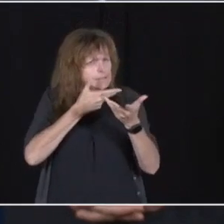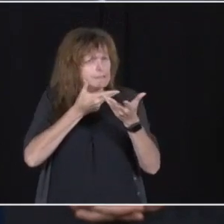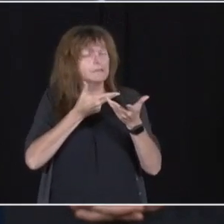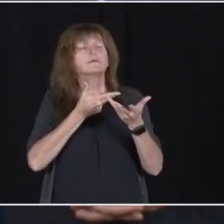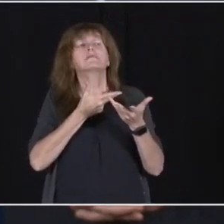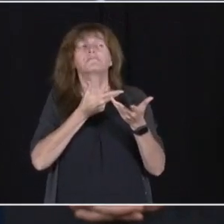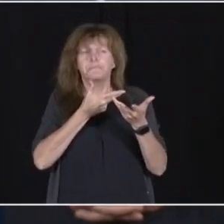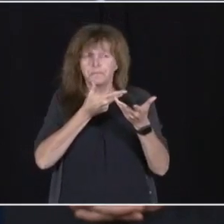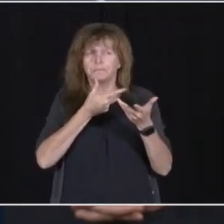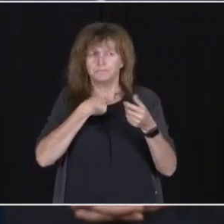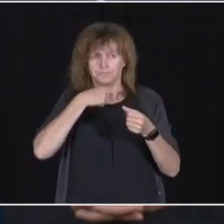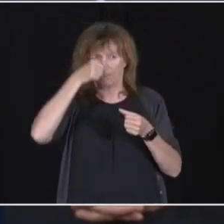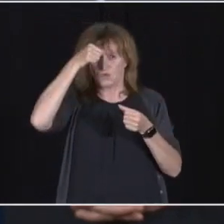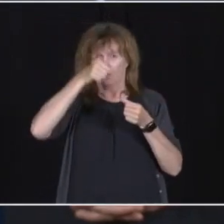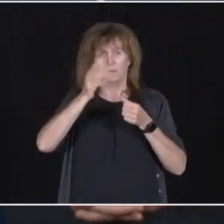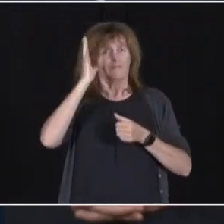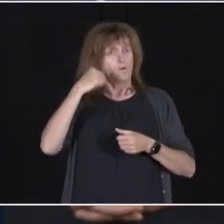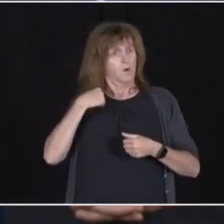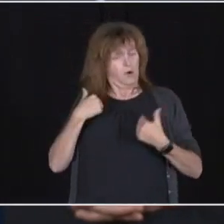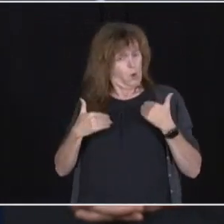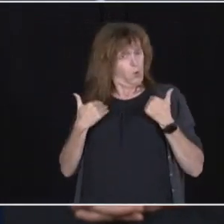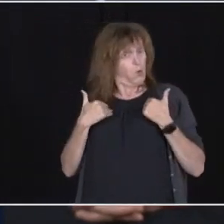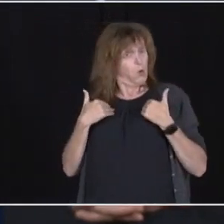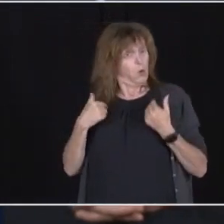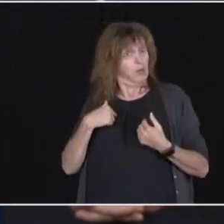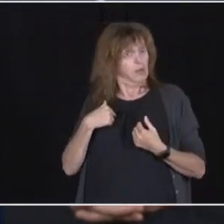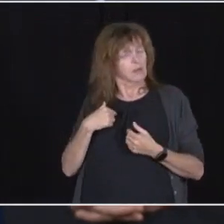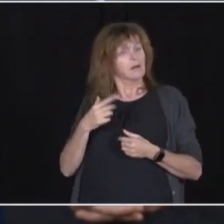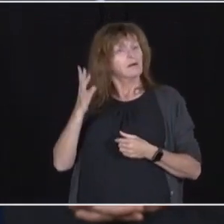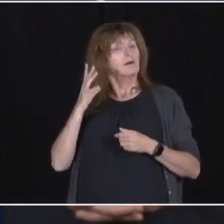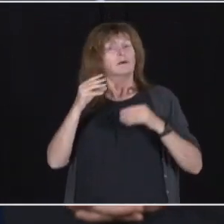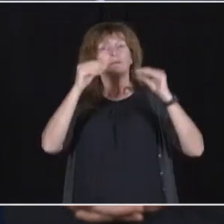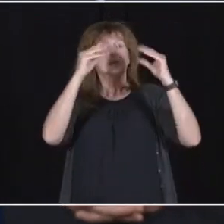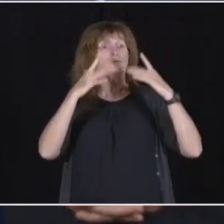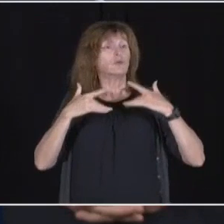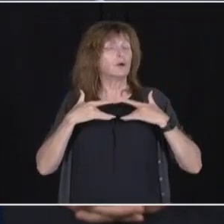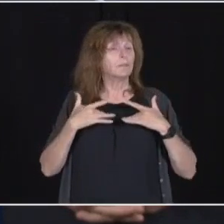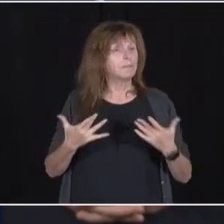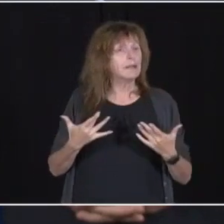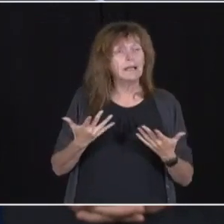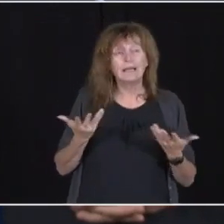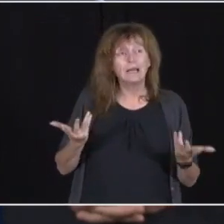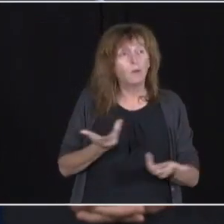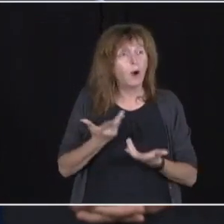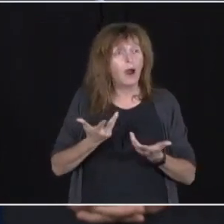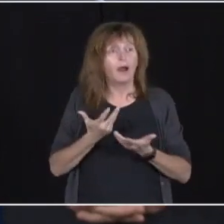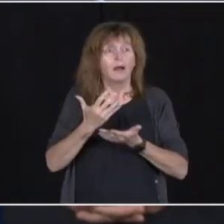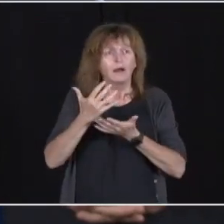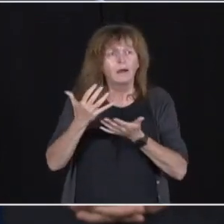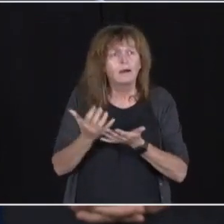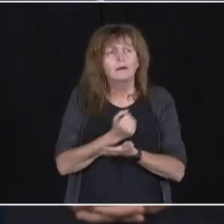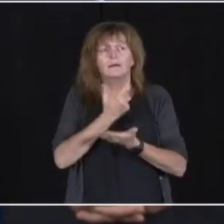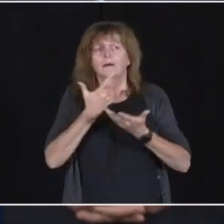And the other thing. When I was talking to a teacher the other day and a school board trustee, I just author